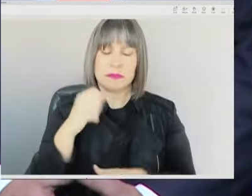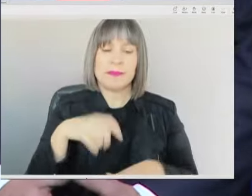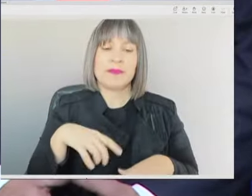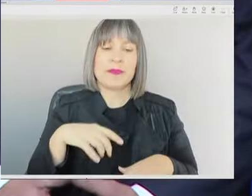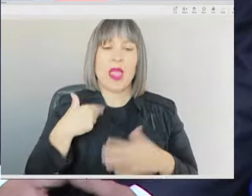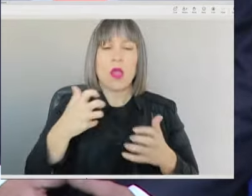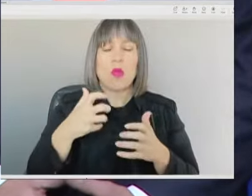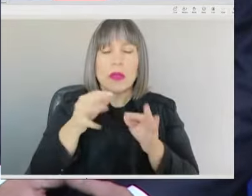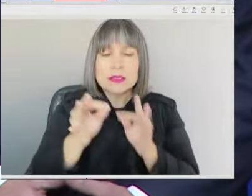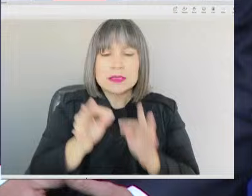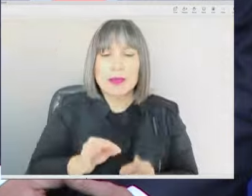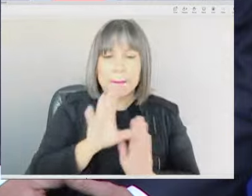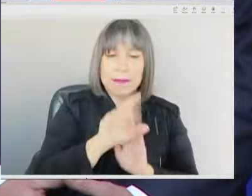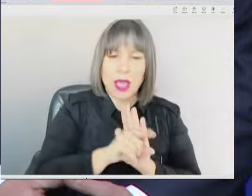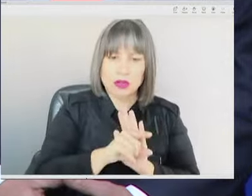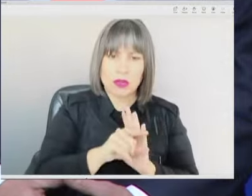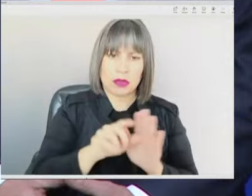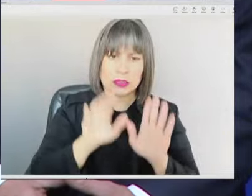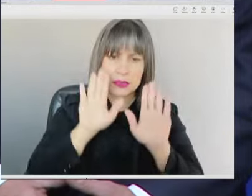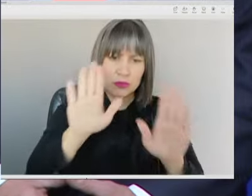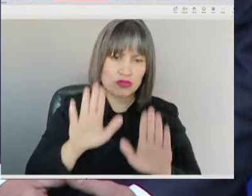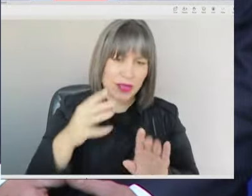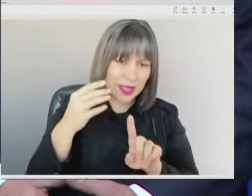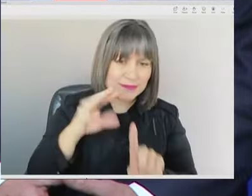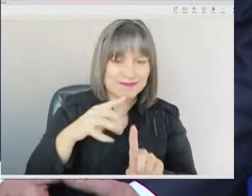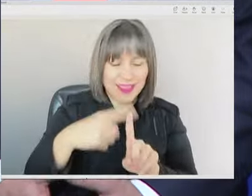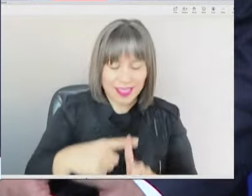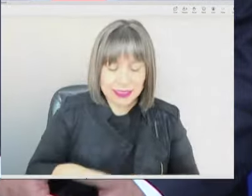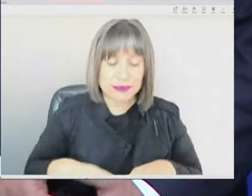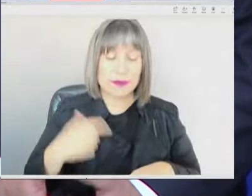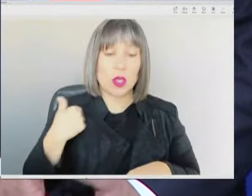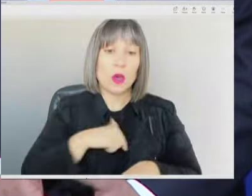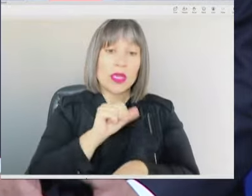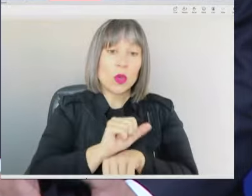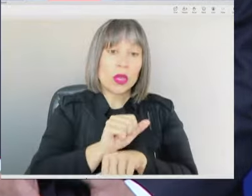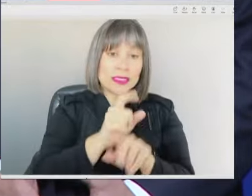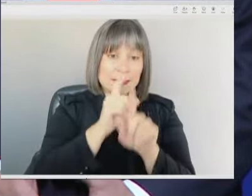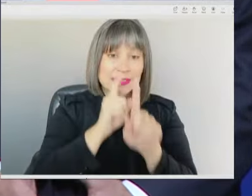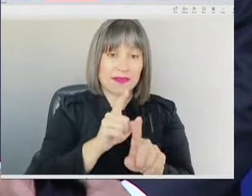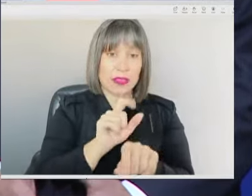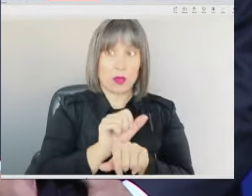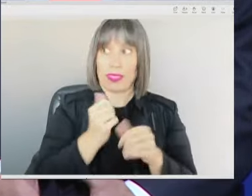great highlights. First is we work specifically with the existing companies with contracts and